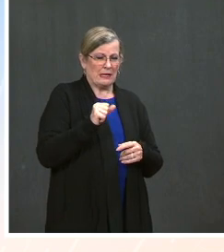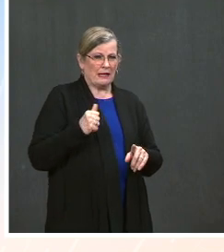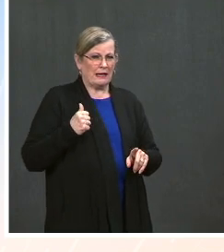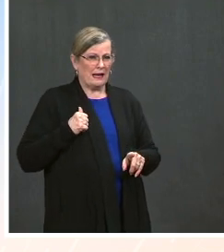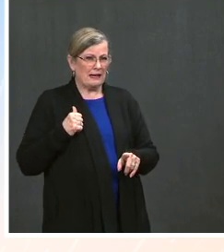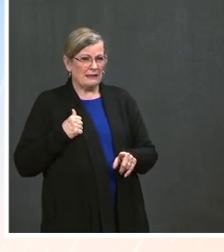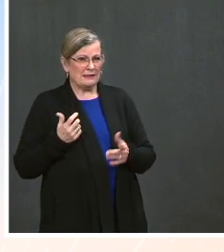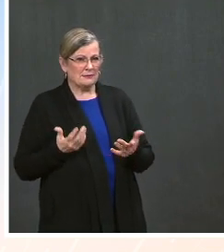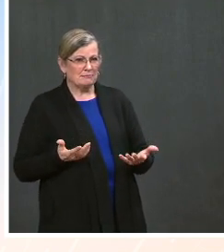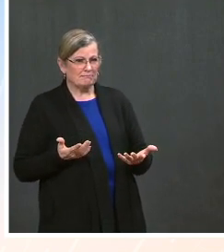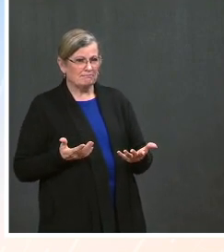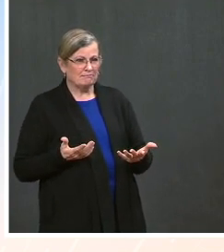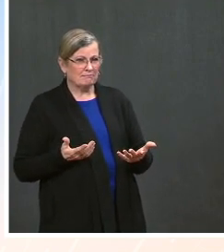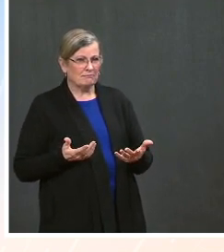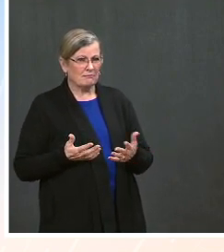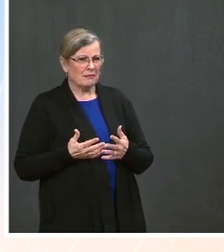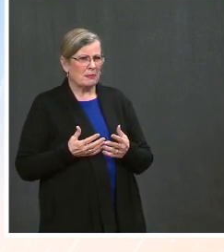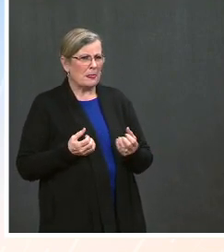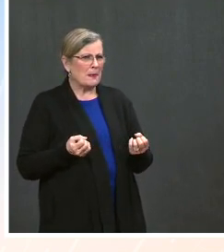how much it would help the U.S. economy